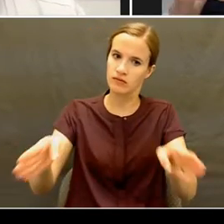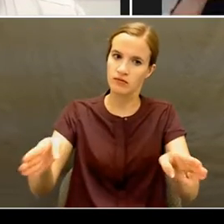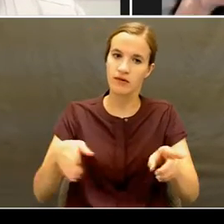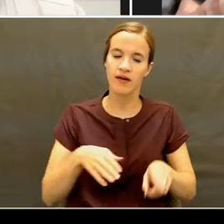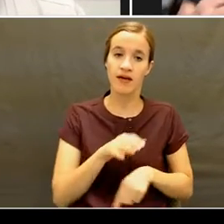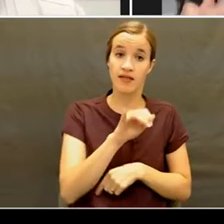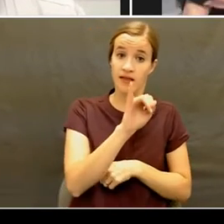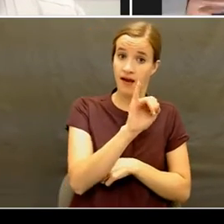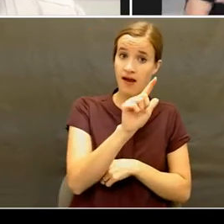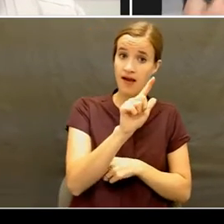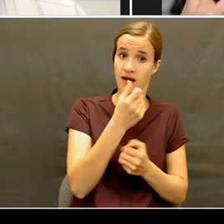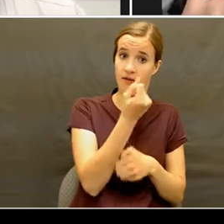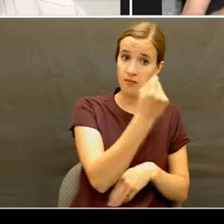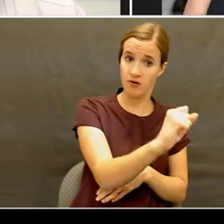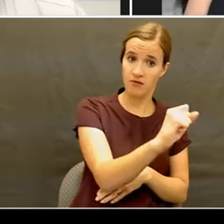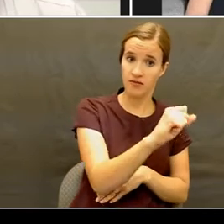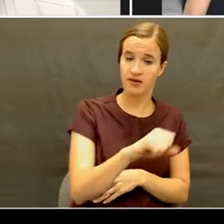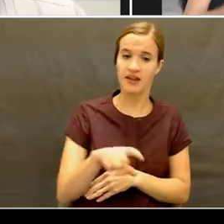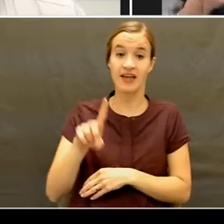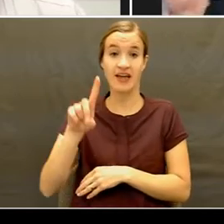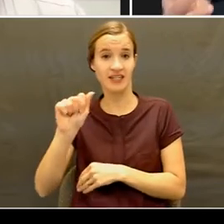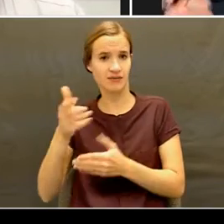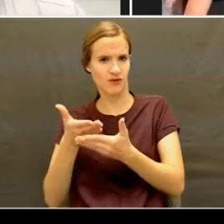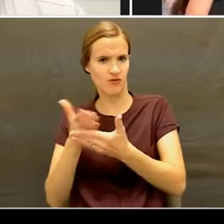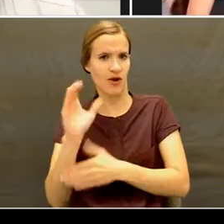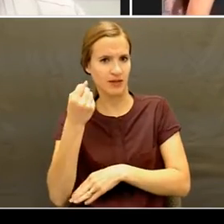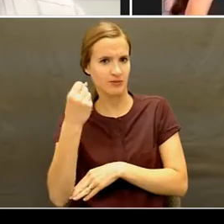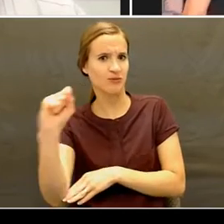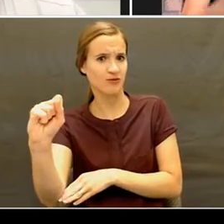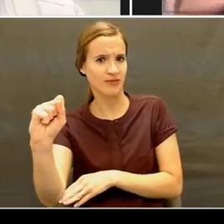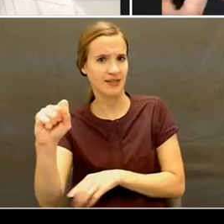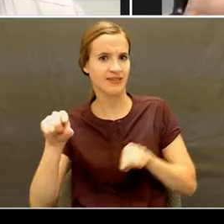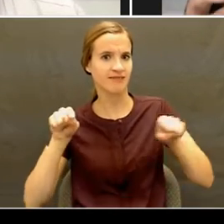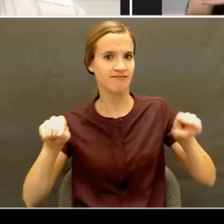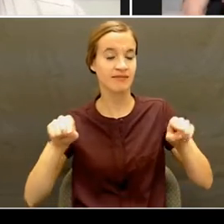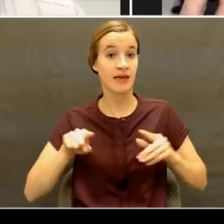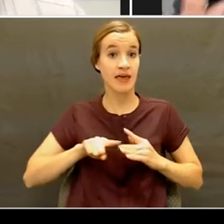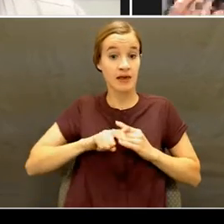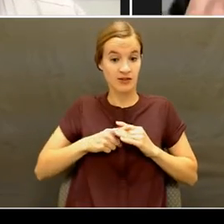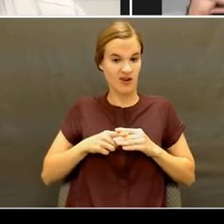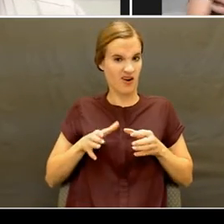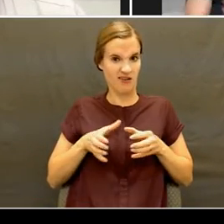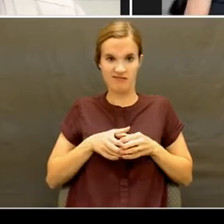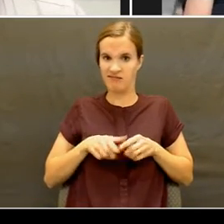Movement, and they have origins, that were connected. But then they went their different